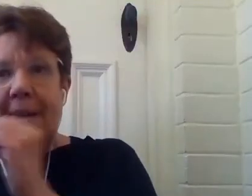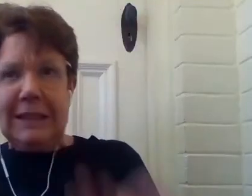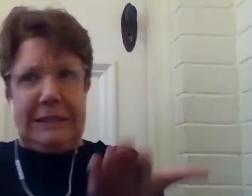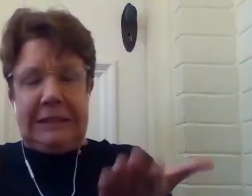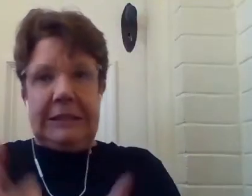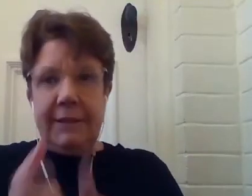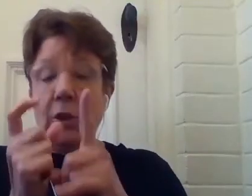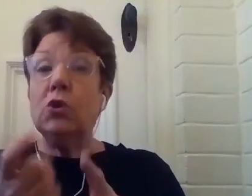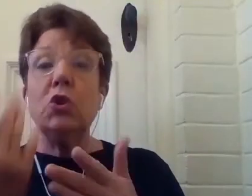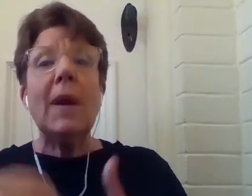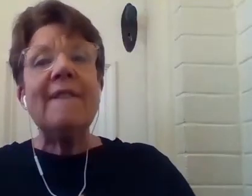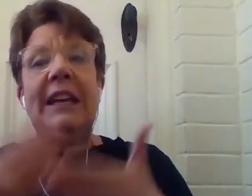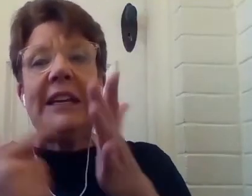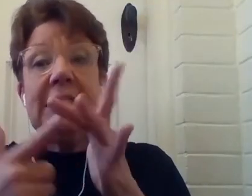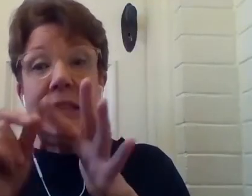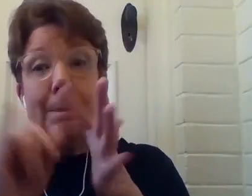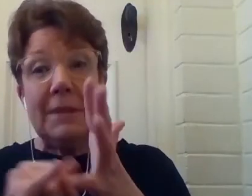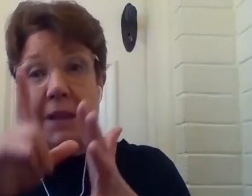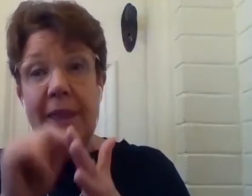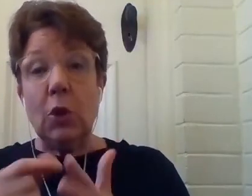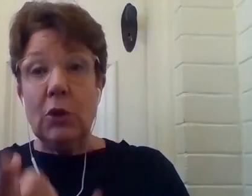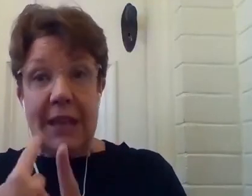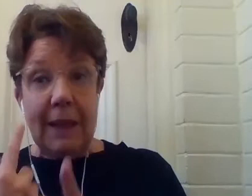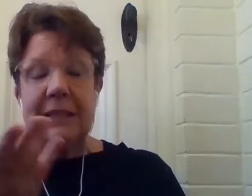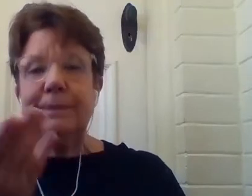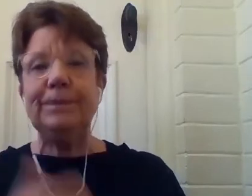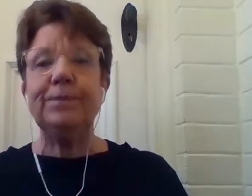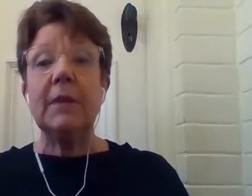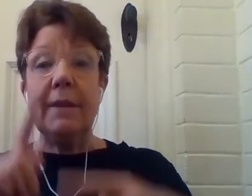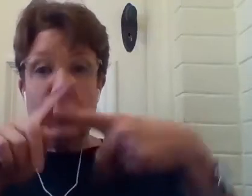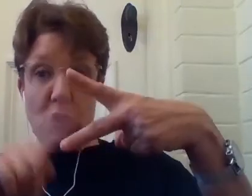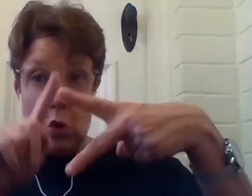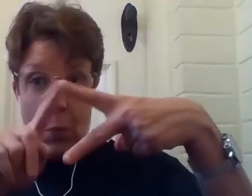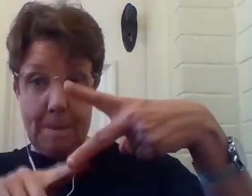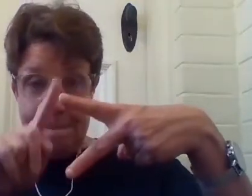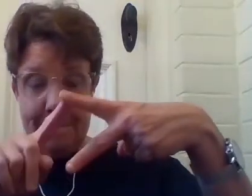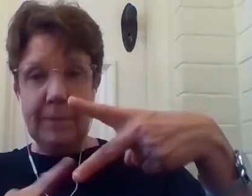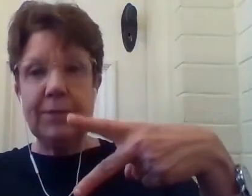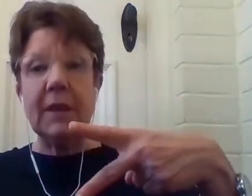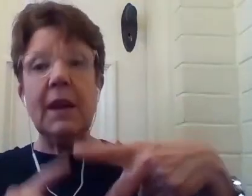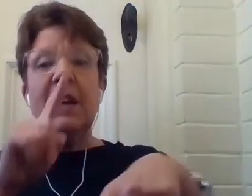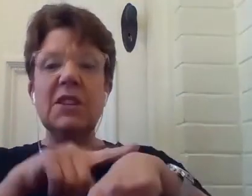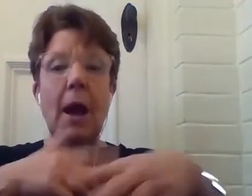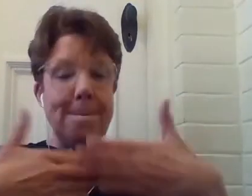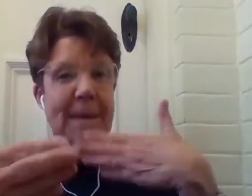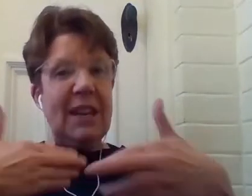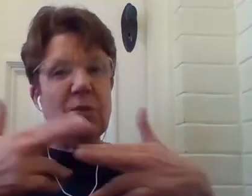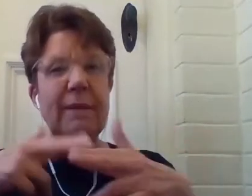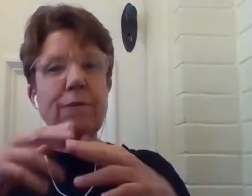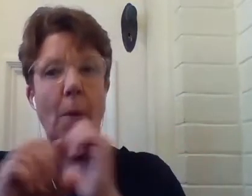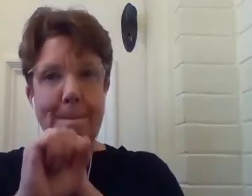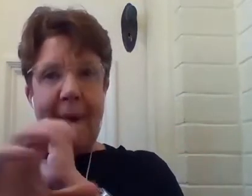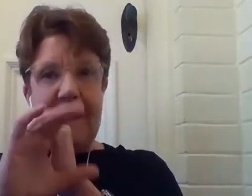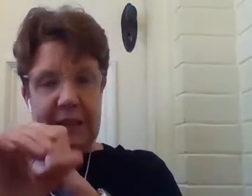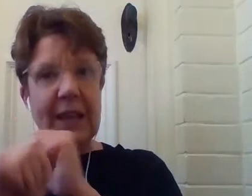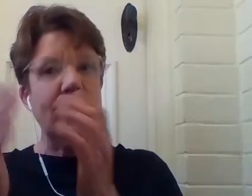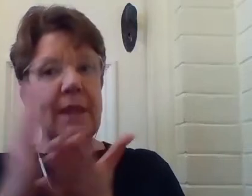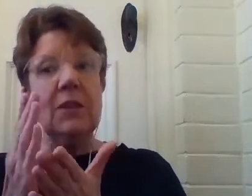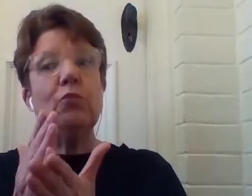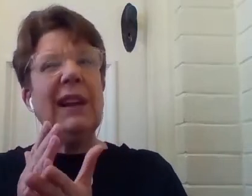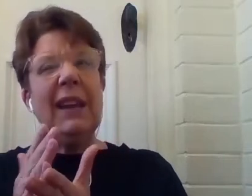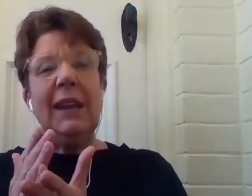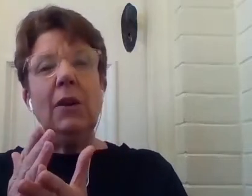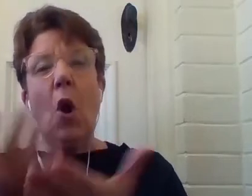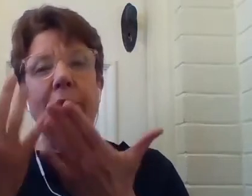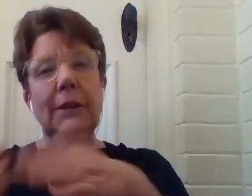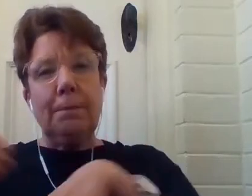tips you could offer, Jo? >> MONICA DAVIDSON: Yes, I have two. The first